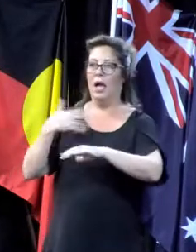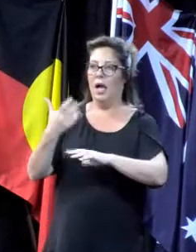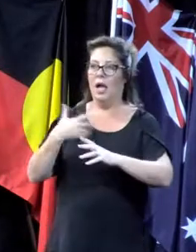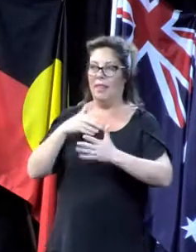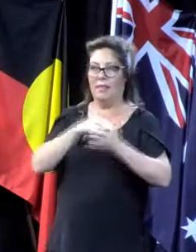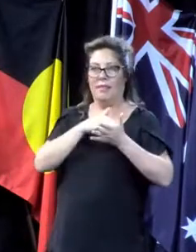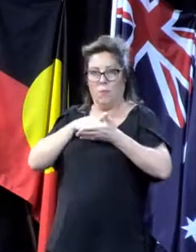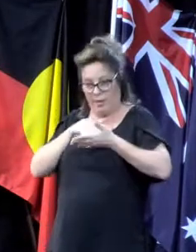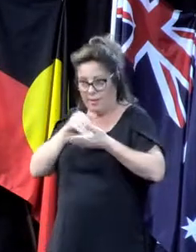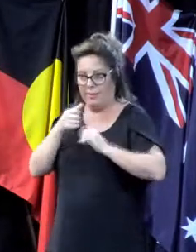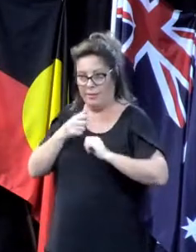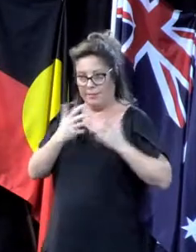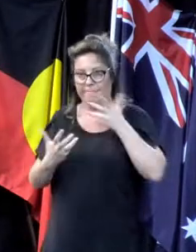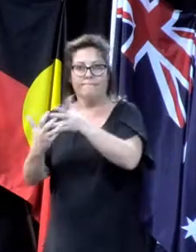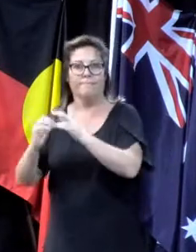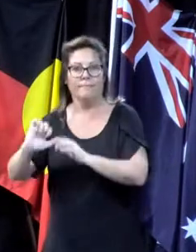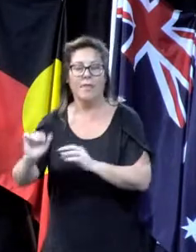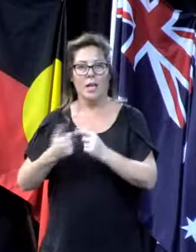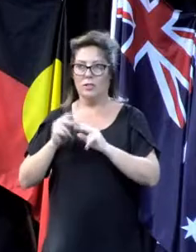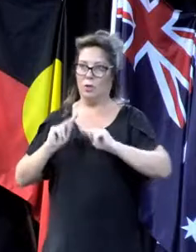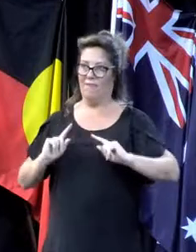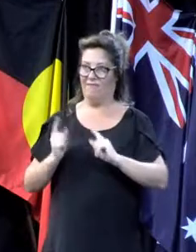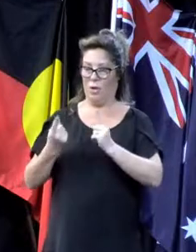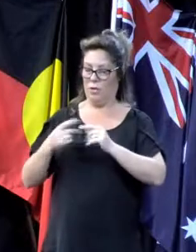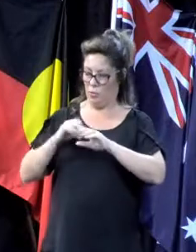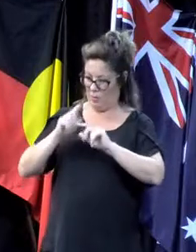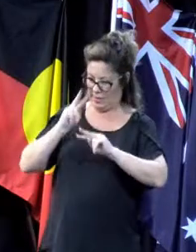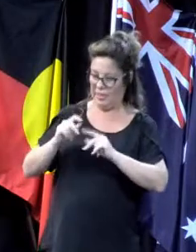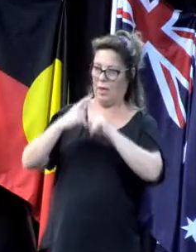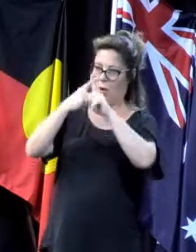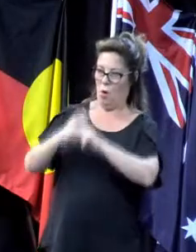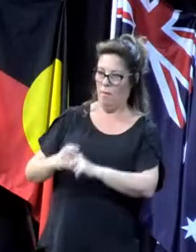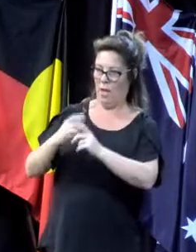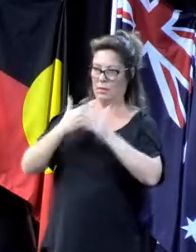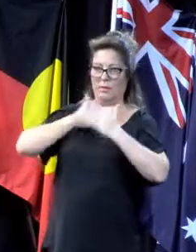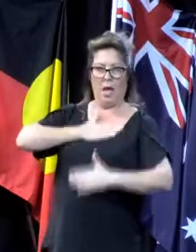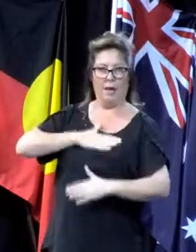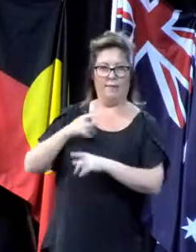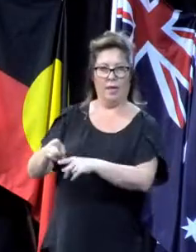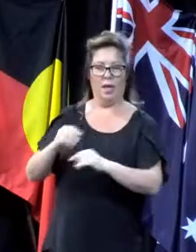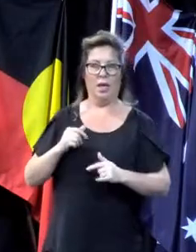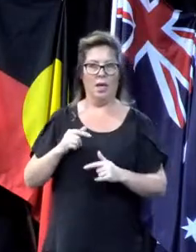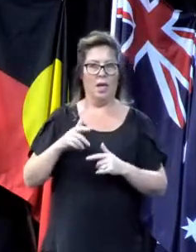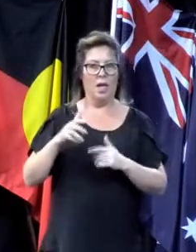We look at their A to E data, and it's - someone's not - is getting a D. So, what do we do about that?